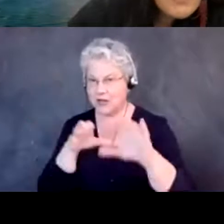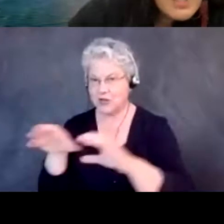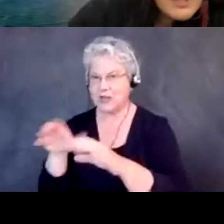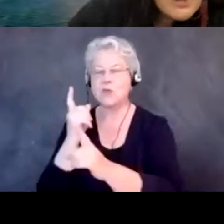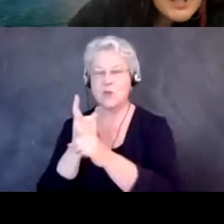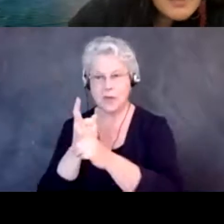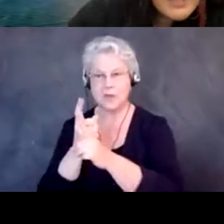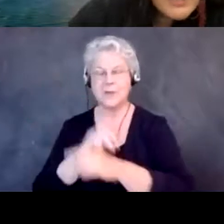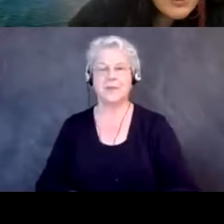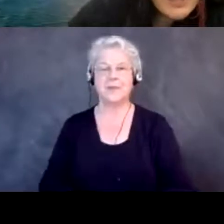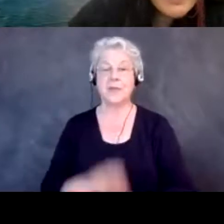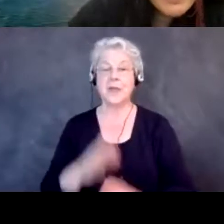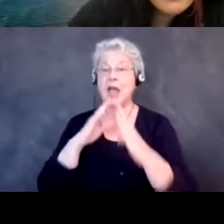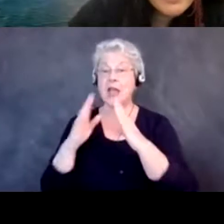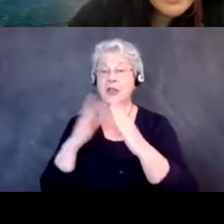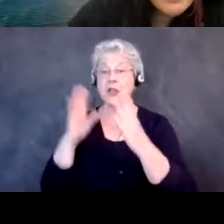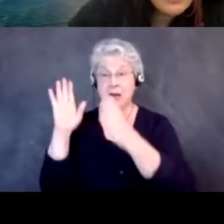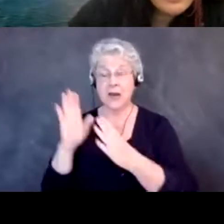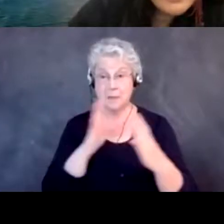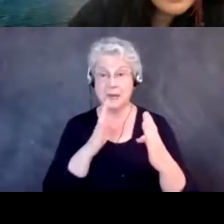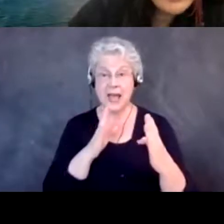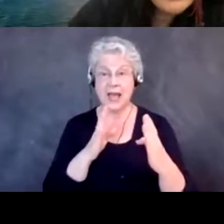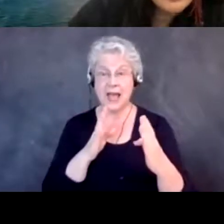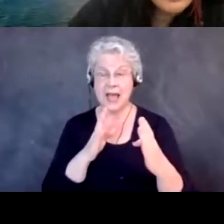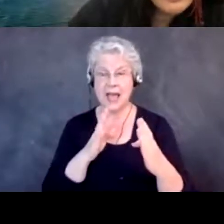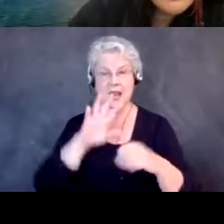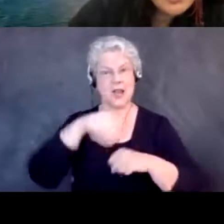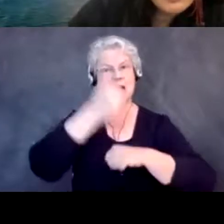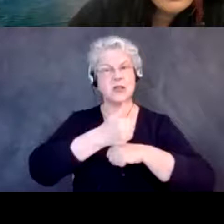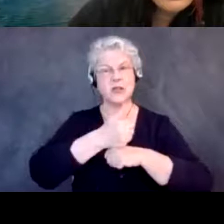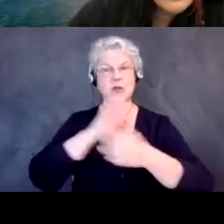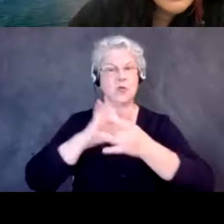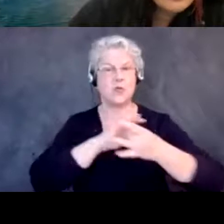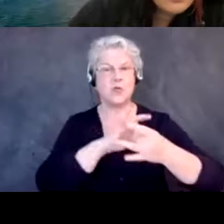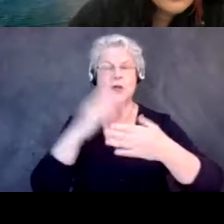A community plan is created by a community and organized around a shared vision and goals for